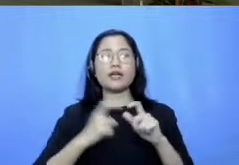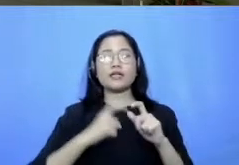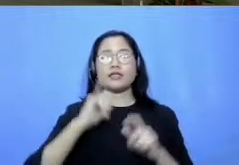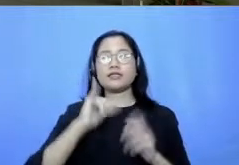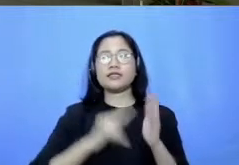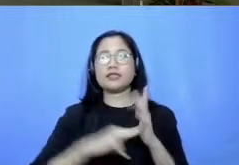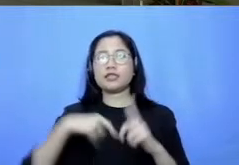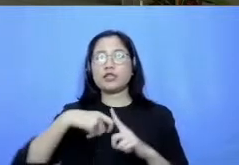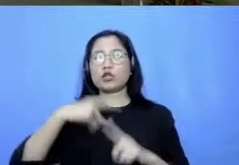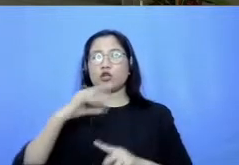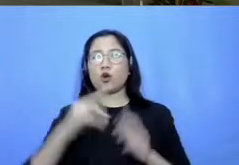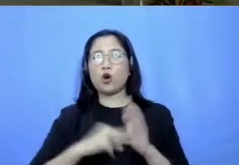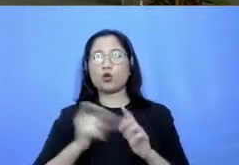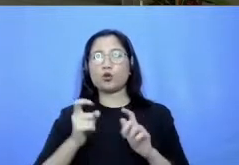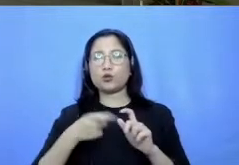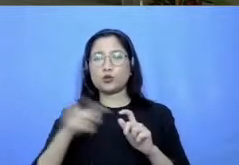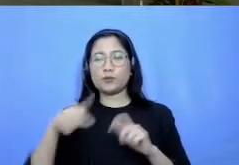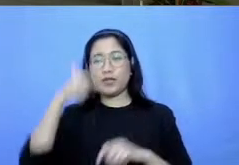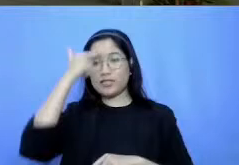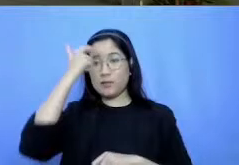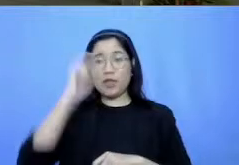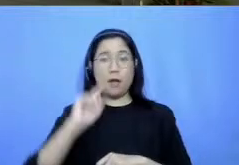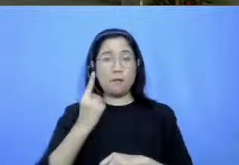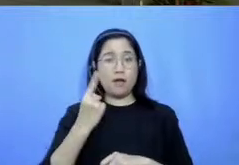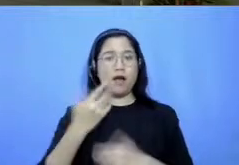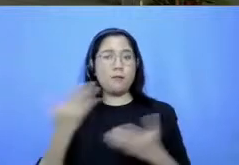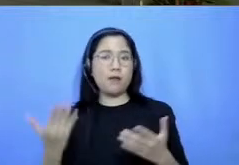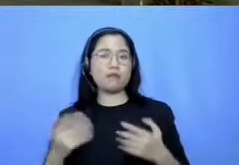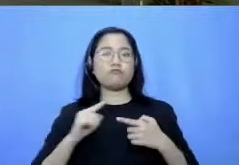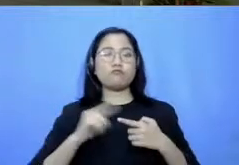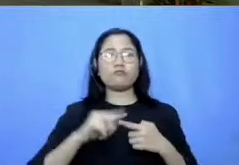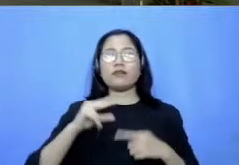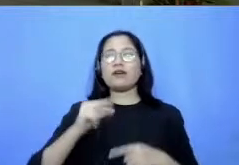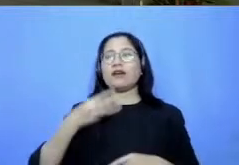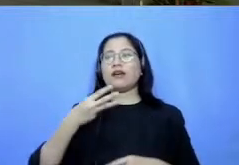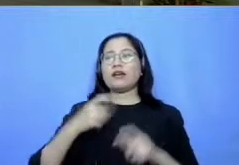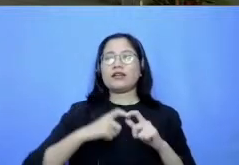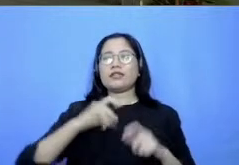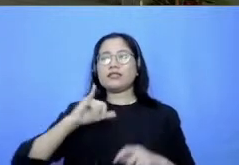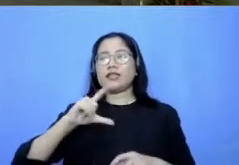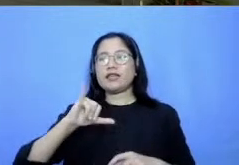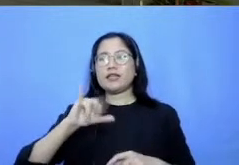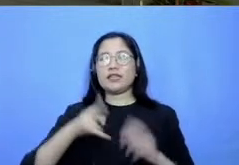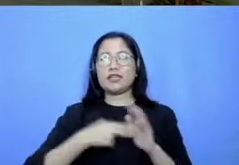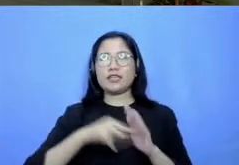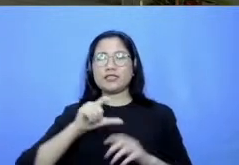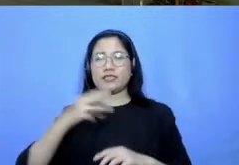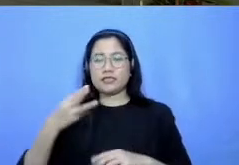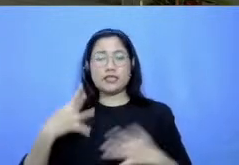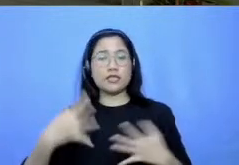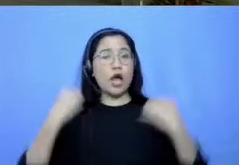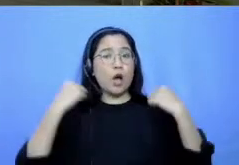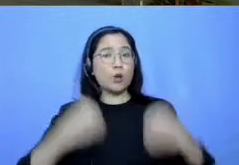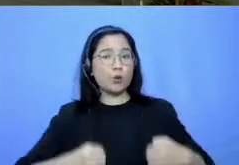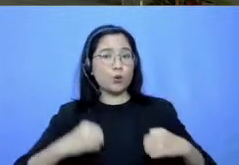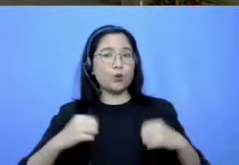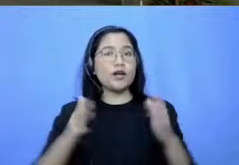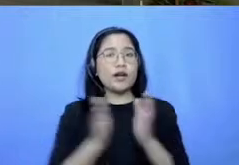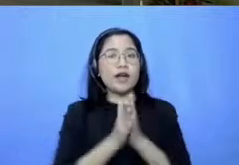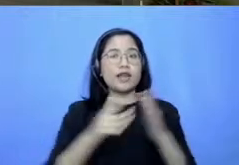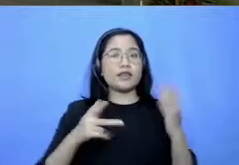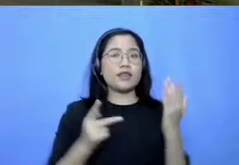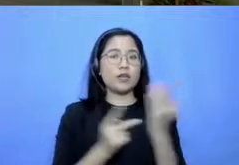namely the reasons for being strong and technology. While listening and watching the presentation